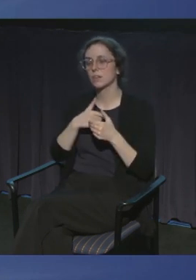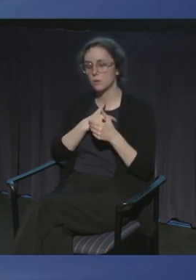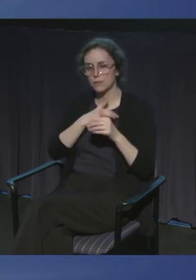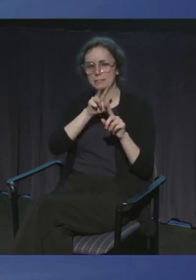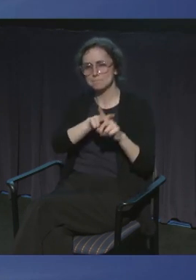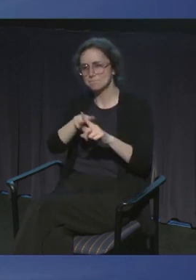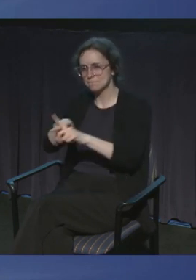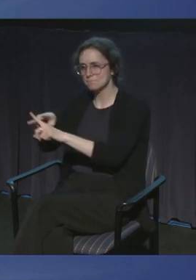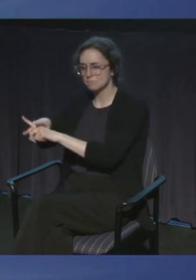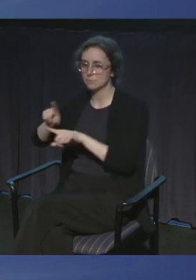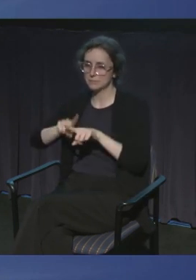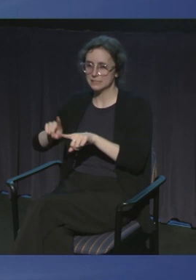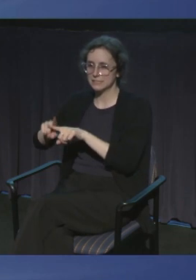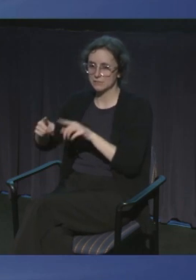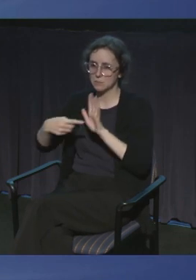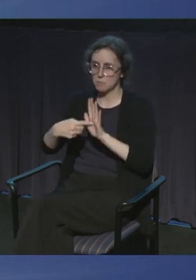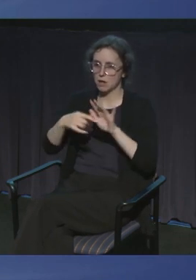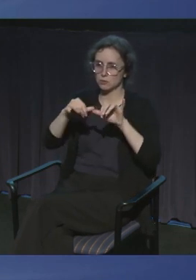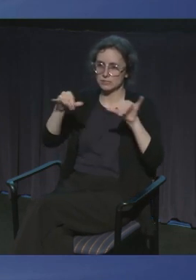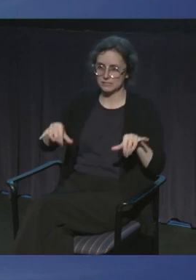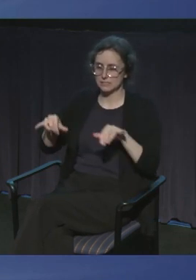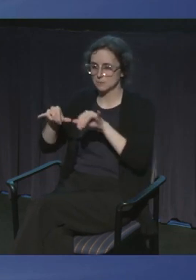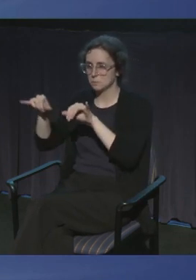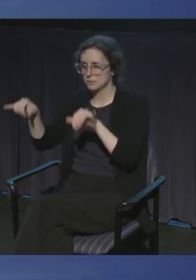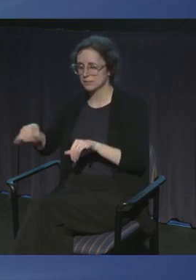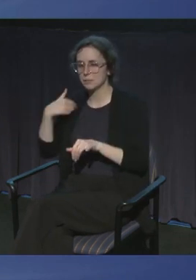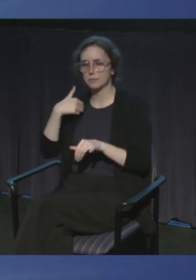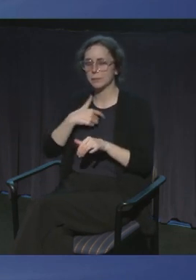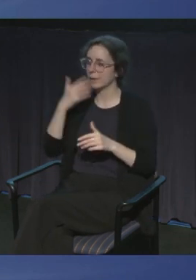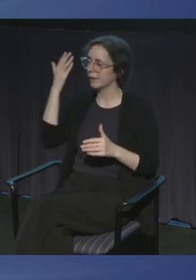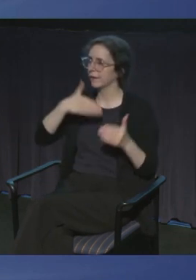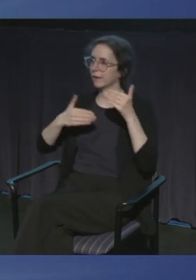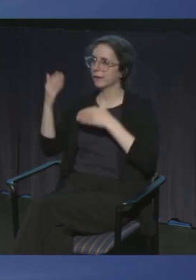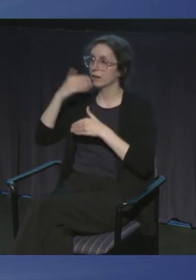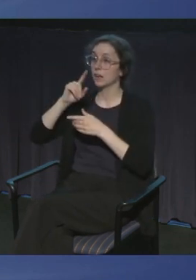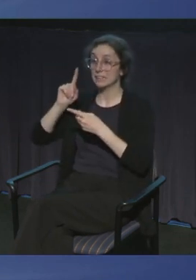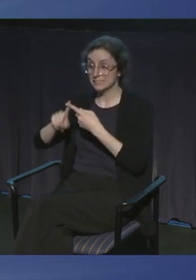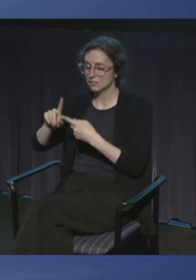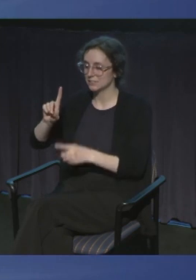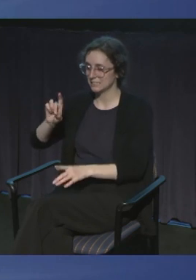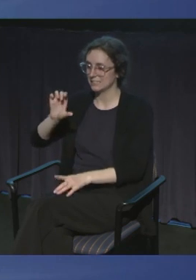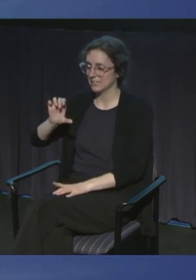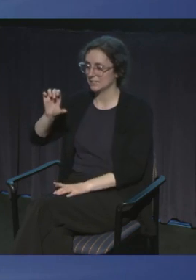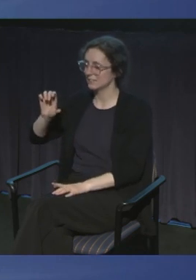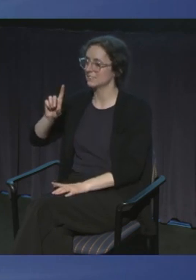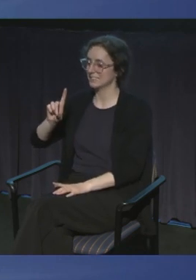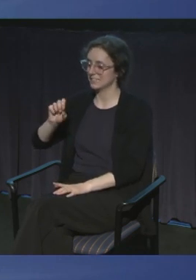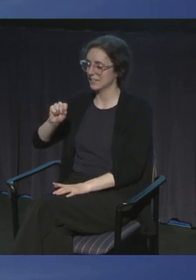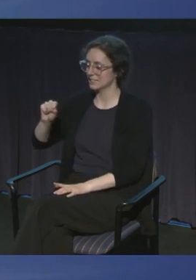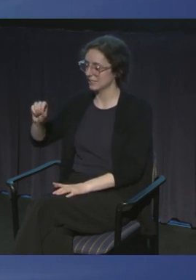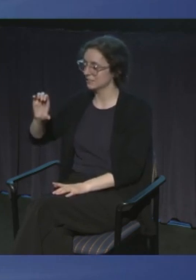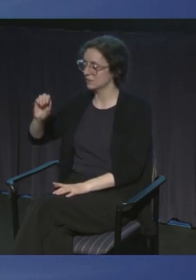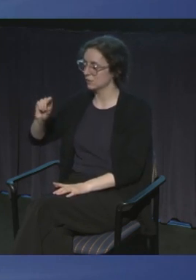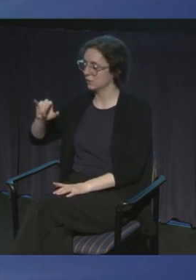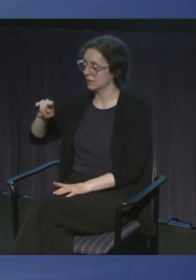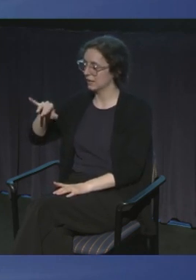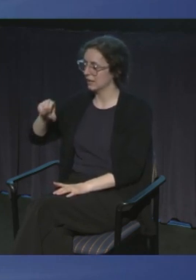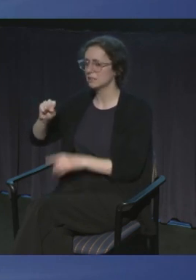MODEL SYSTEMS. REALLY CANNOT SEE MUCH OF THE EFFECT UNTIL WE WENT TO DSS COLITIS AND THIS IS SIMPLY A COLITIS MODEL INDUCED